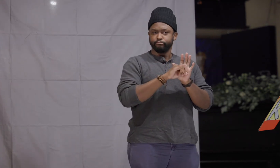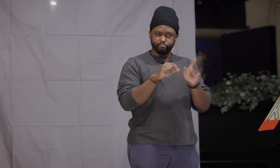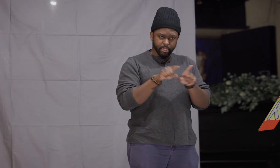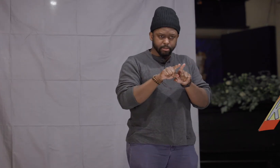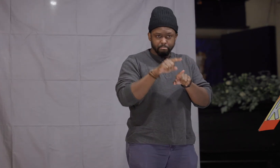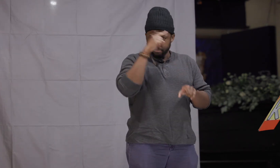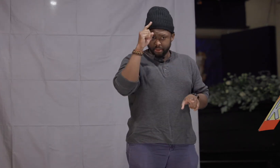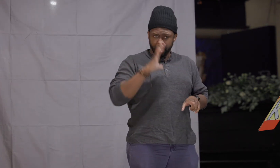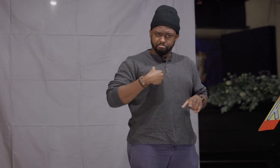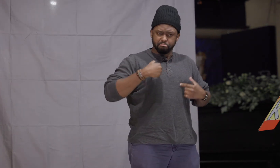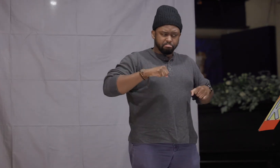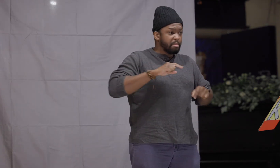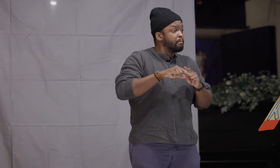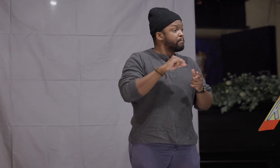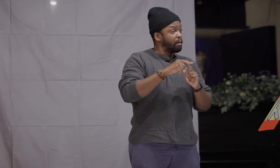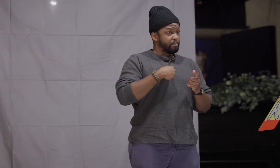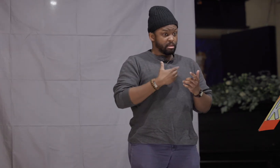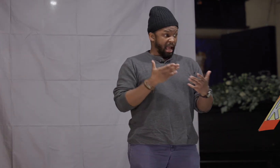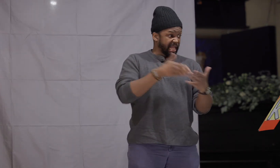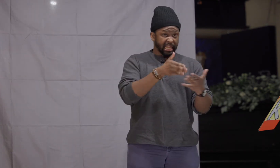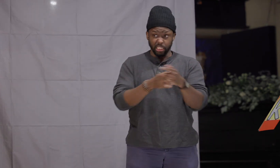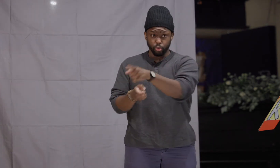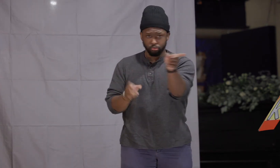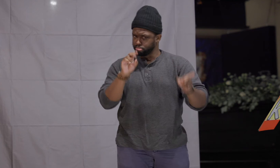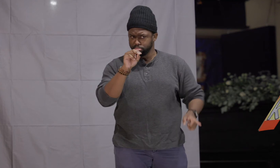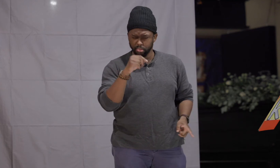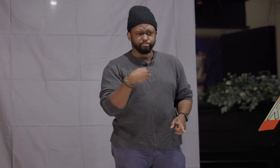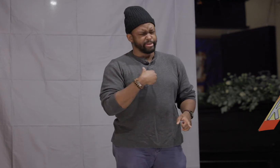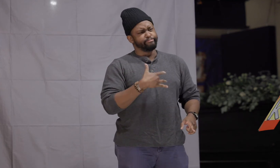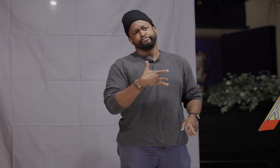my identity as a Black man. Now, what I'm about to say to you